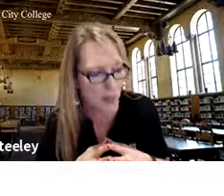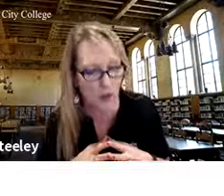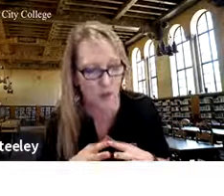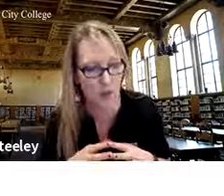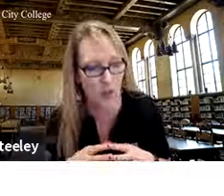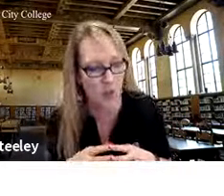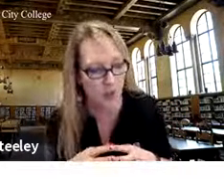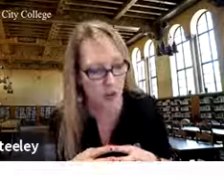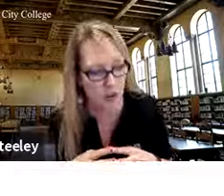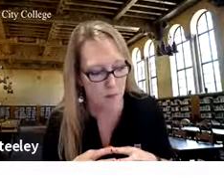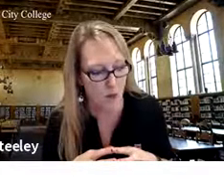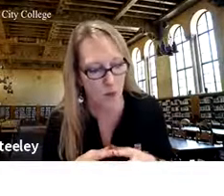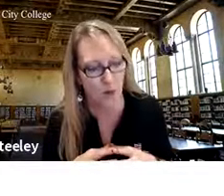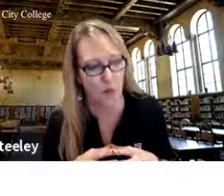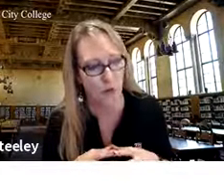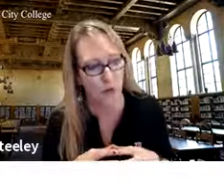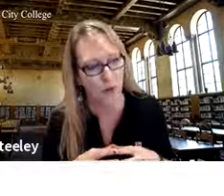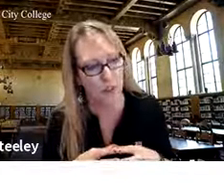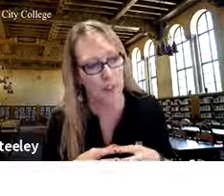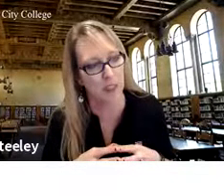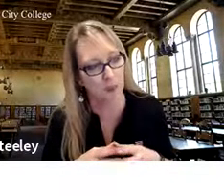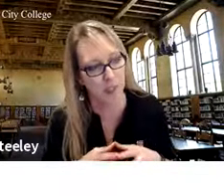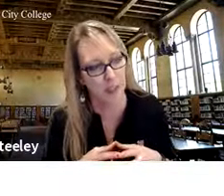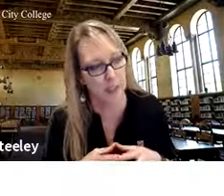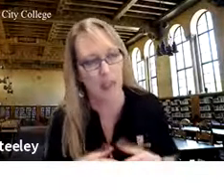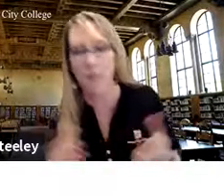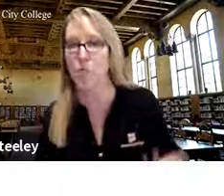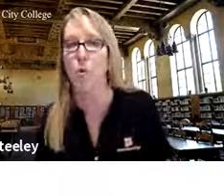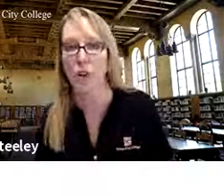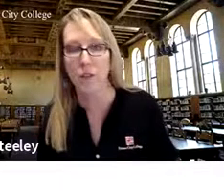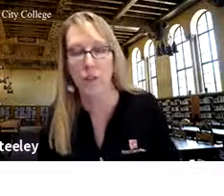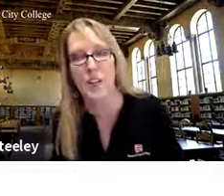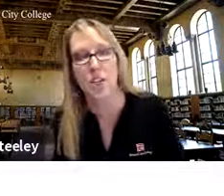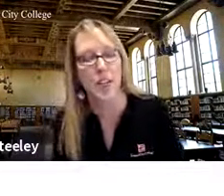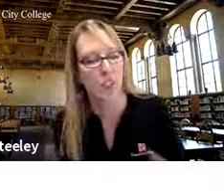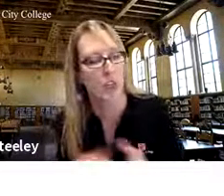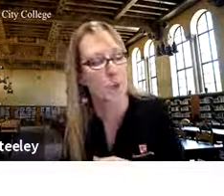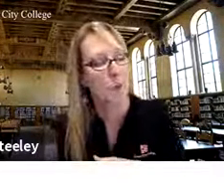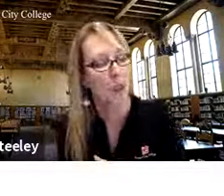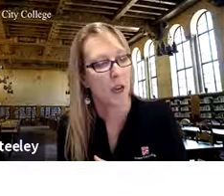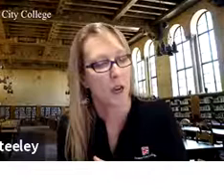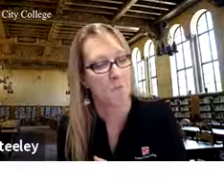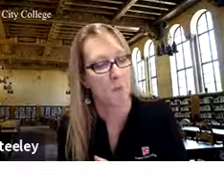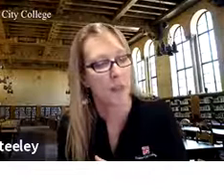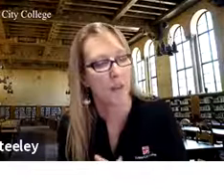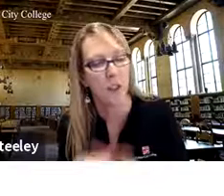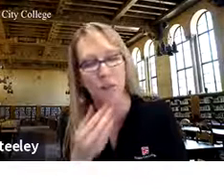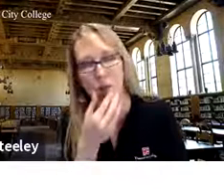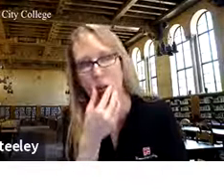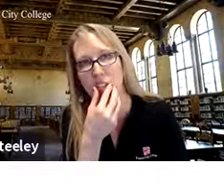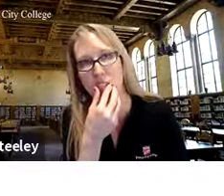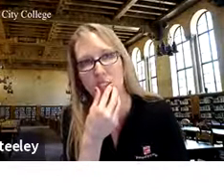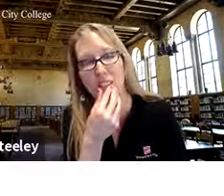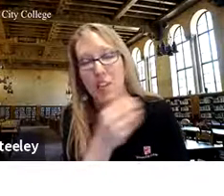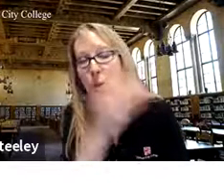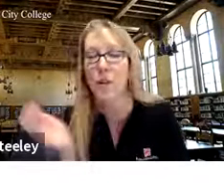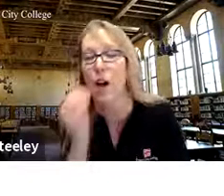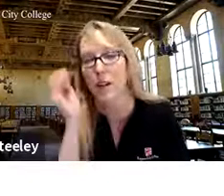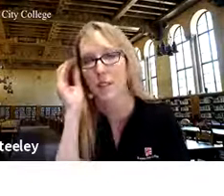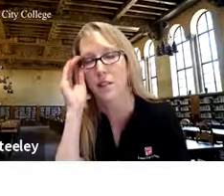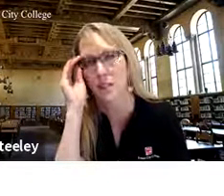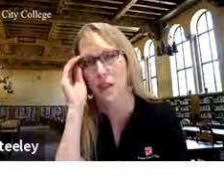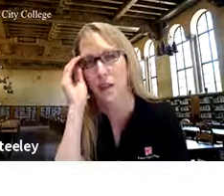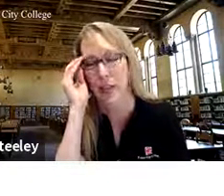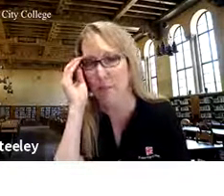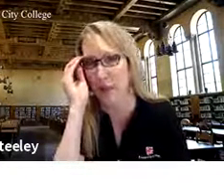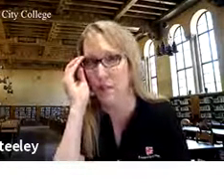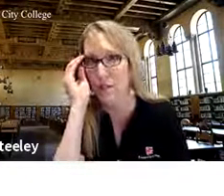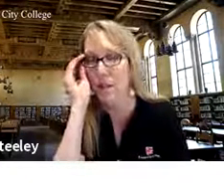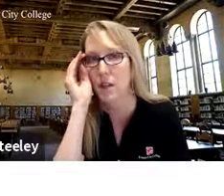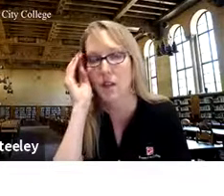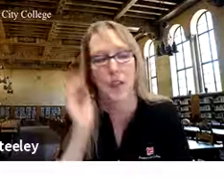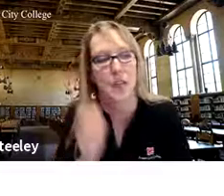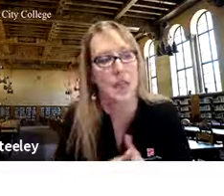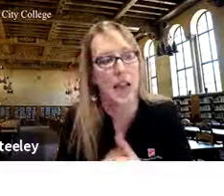those who who didn't experience a lot of support for education, they look for reasons that they don't belong on campus. And that